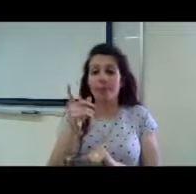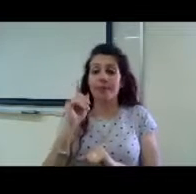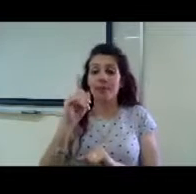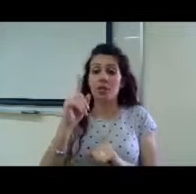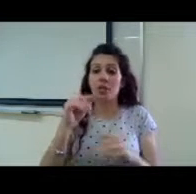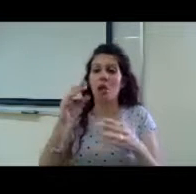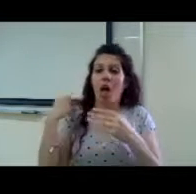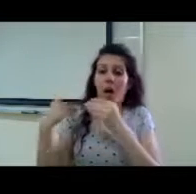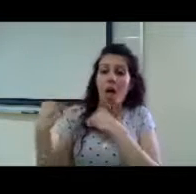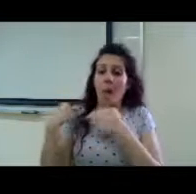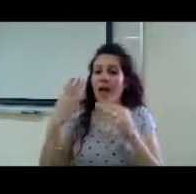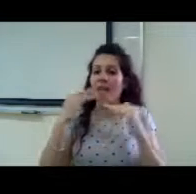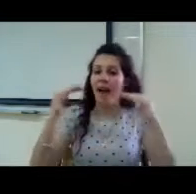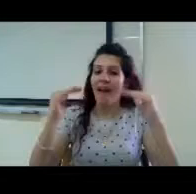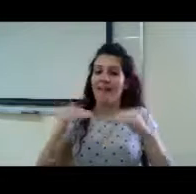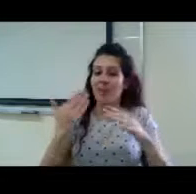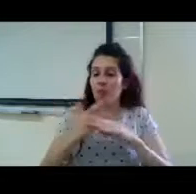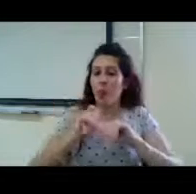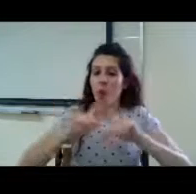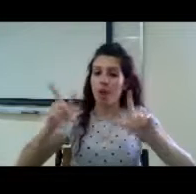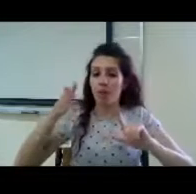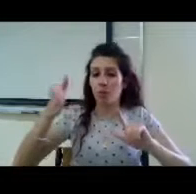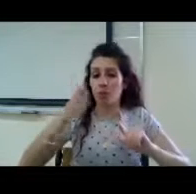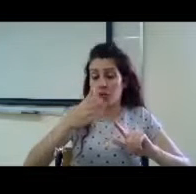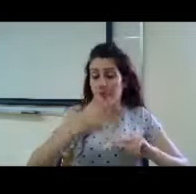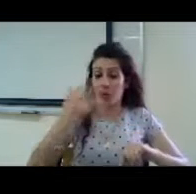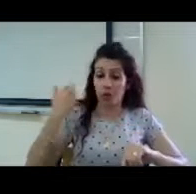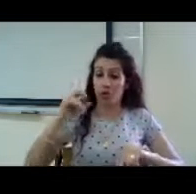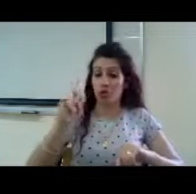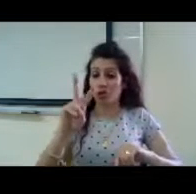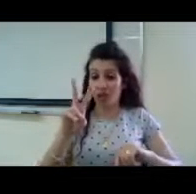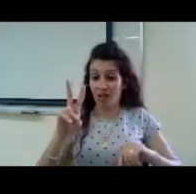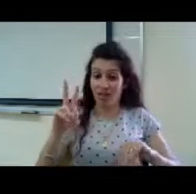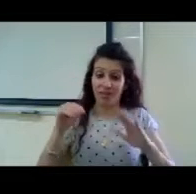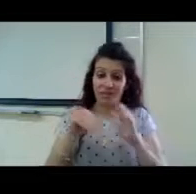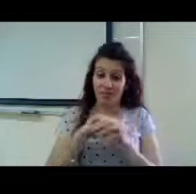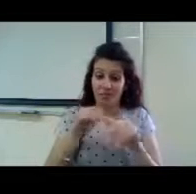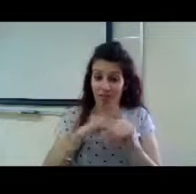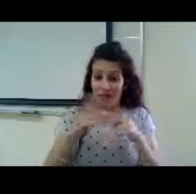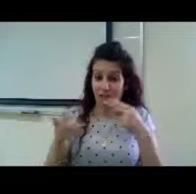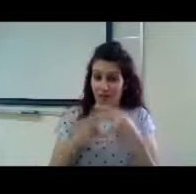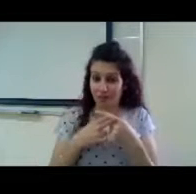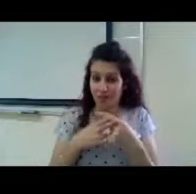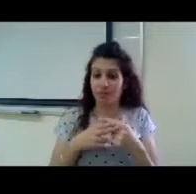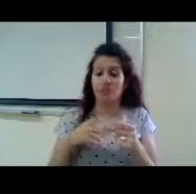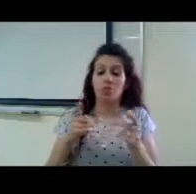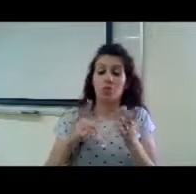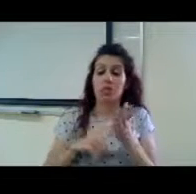working all together and how best can we respond to those challenges of course